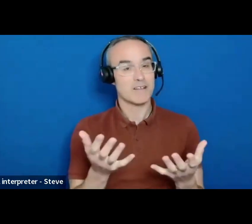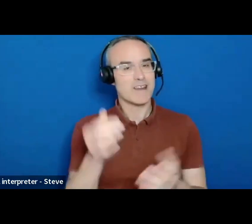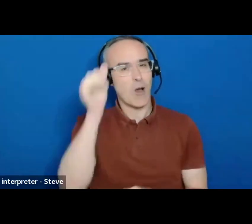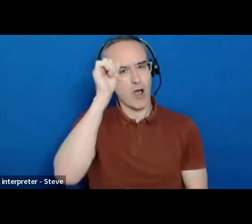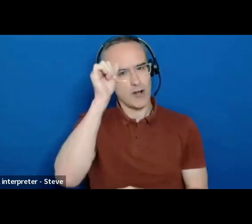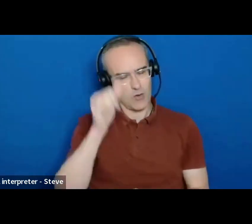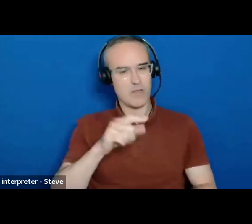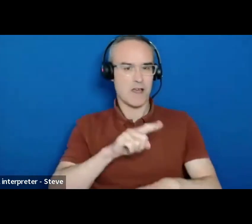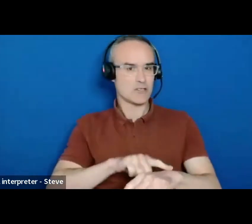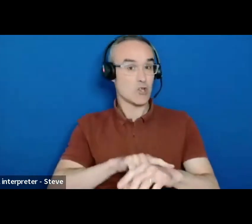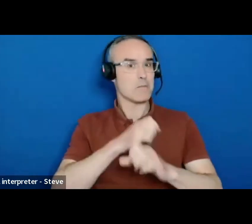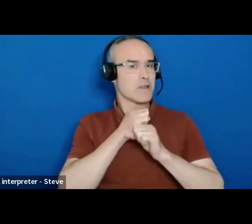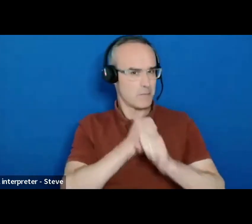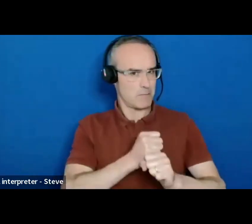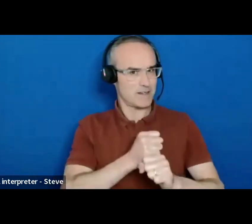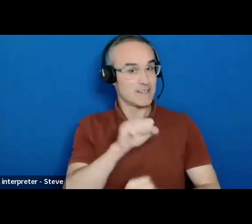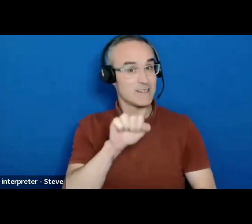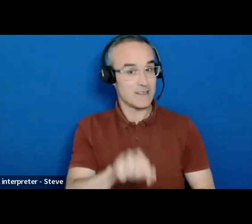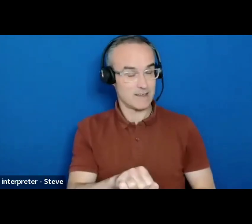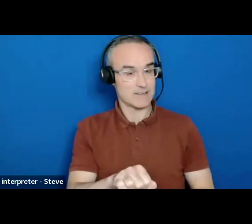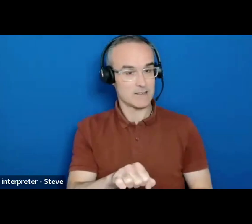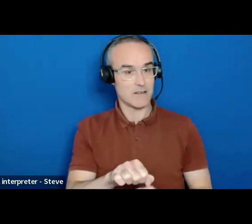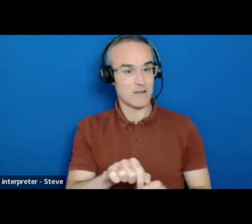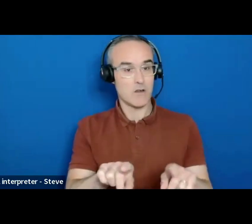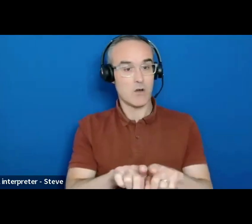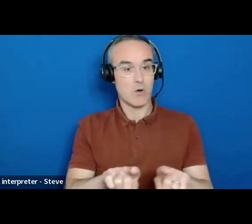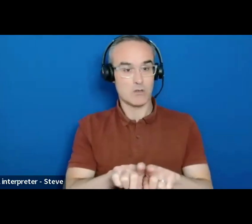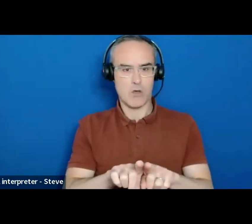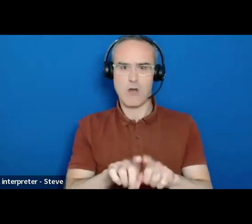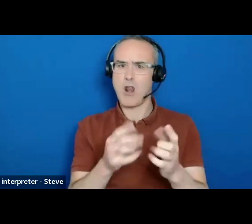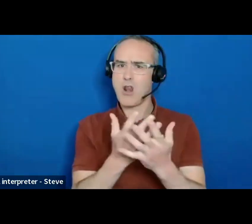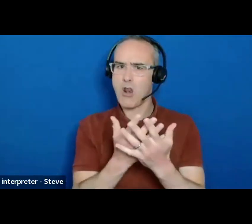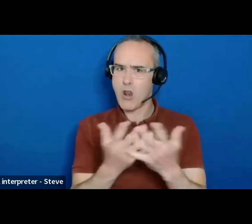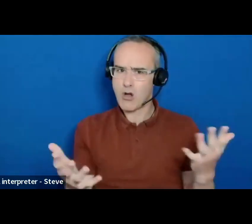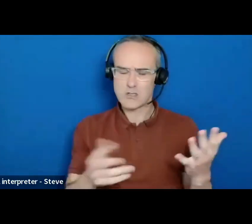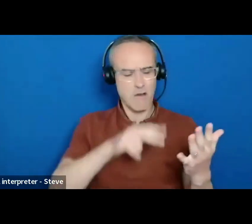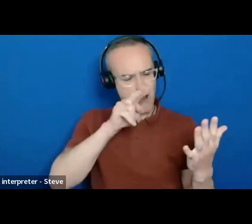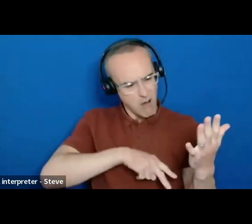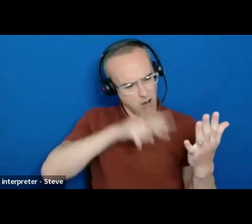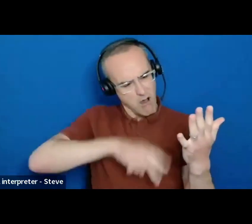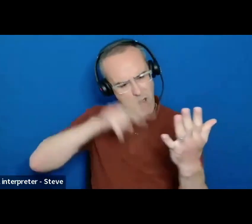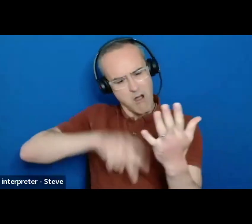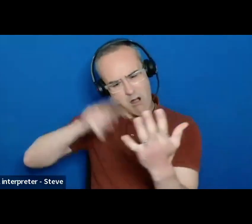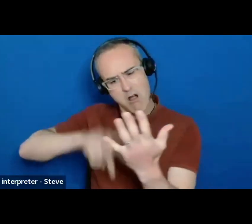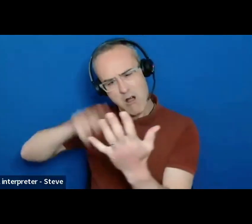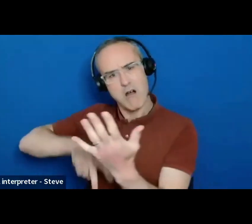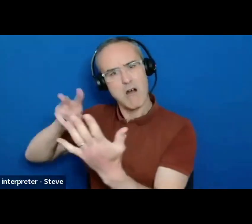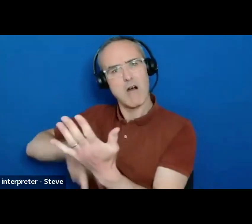and and a lot of reading of papers which, you know, sometimes when you're